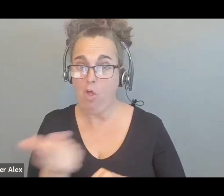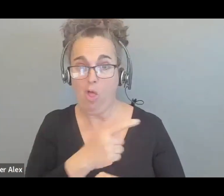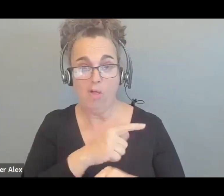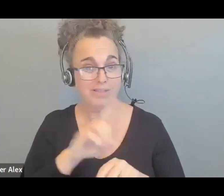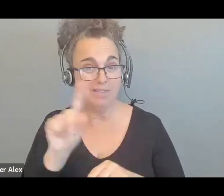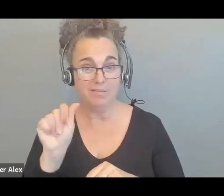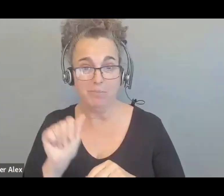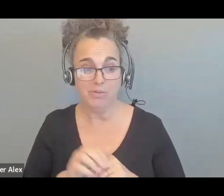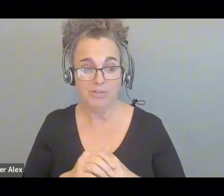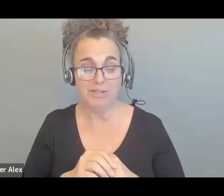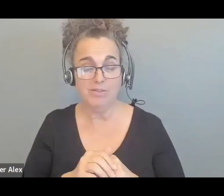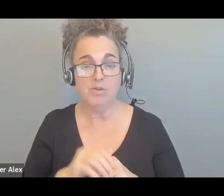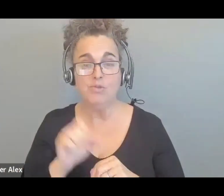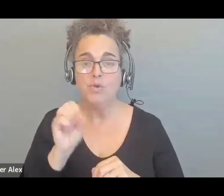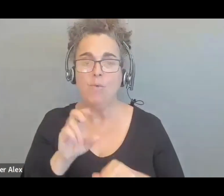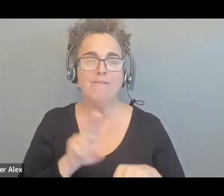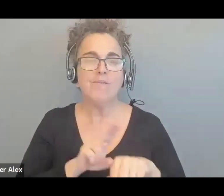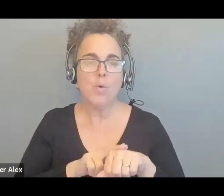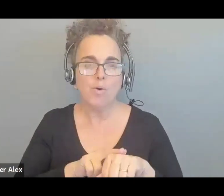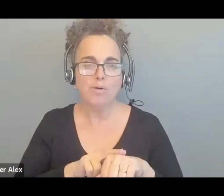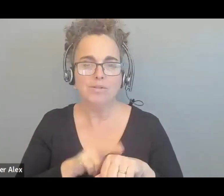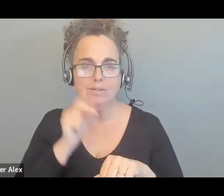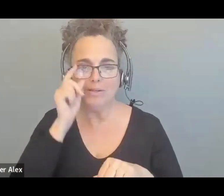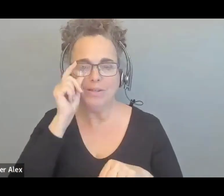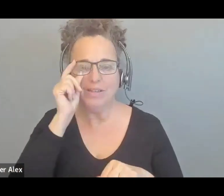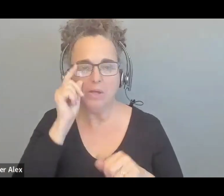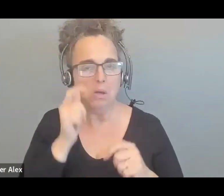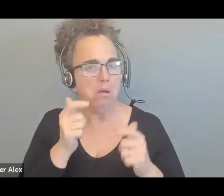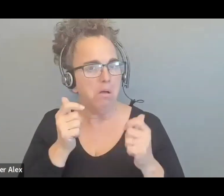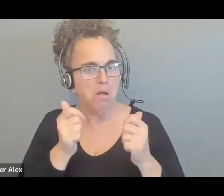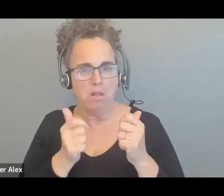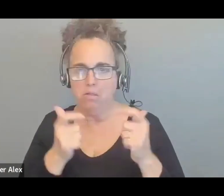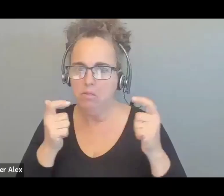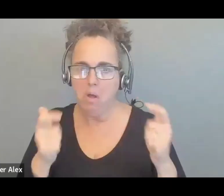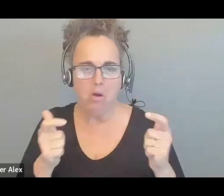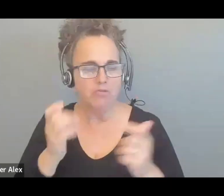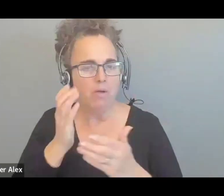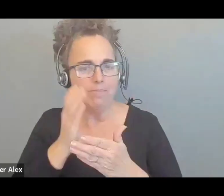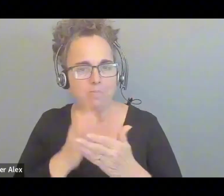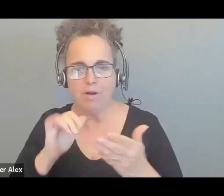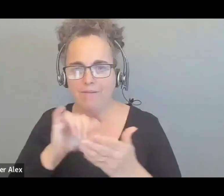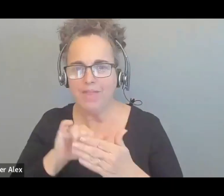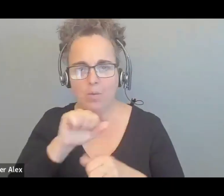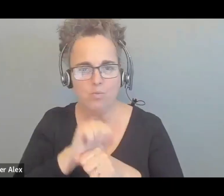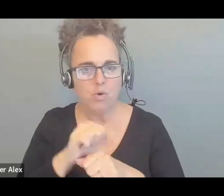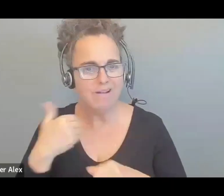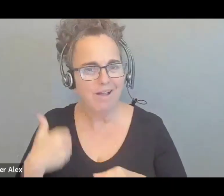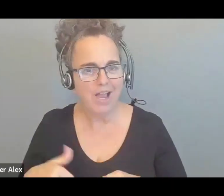And so of course a large, a large portion of the stuff that, or the work that I do is to support our blind